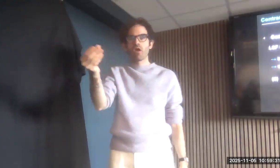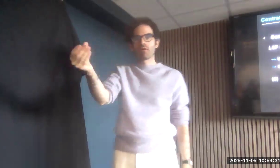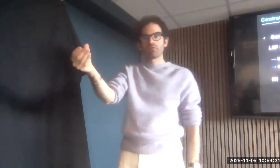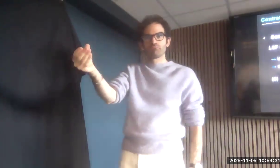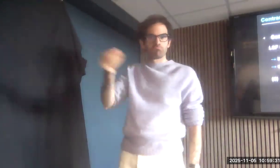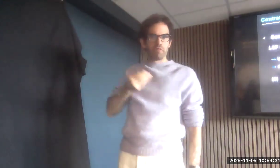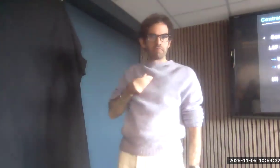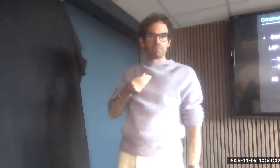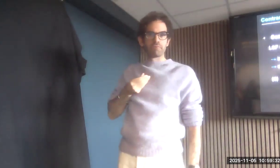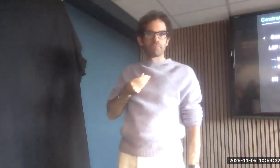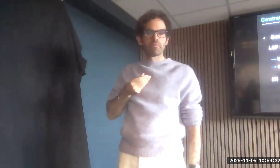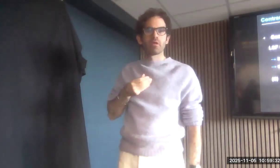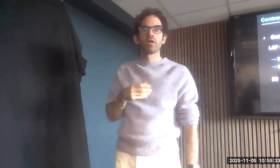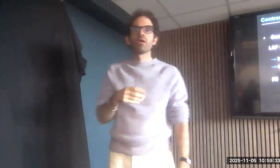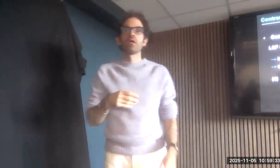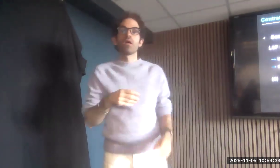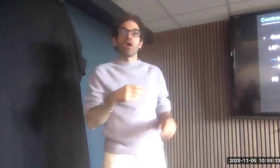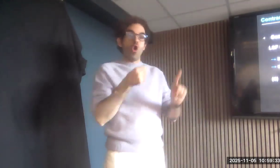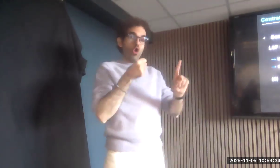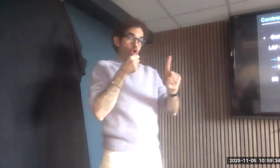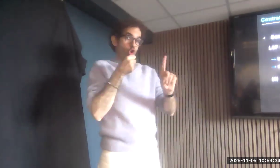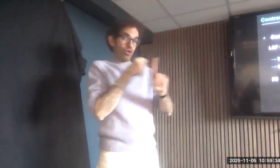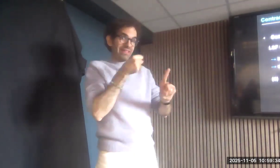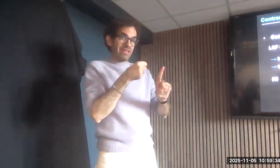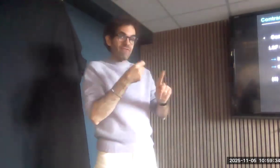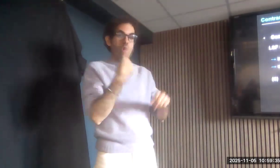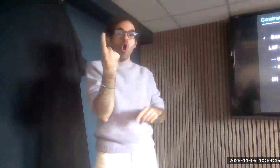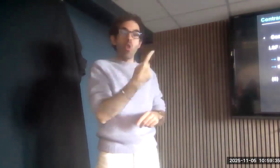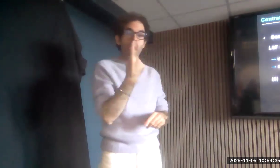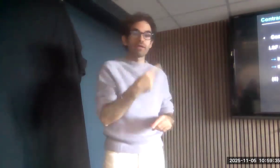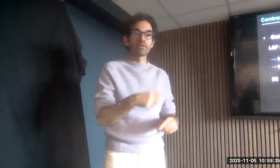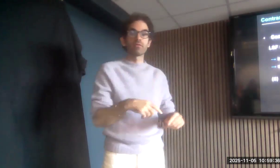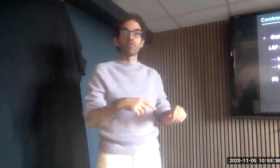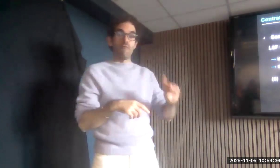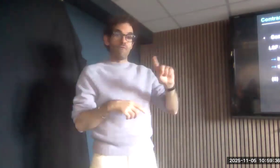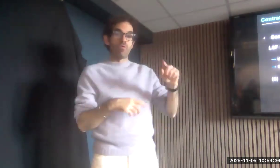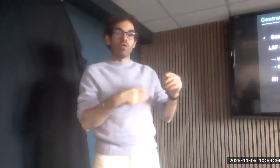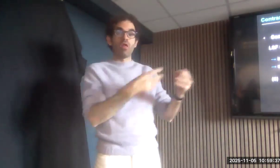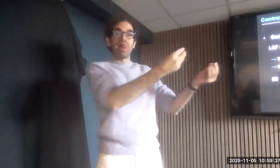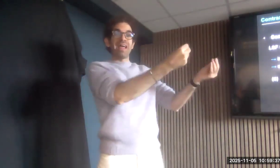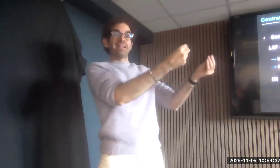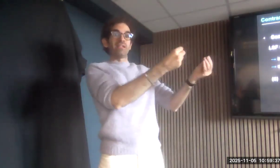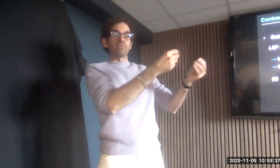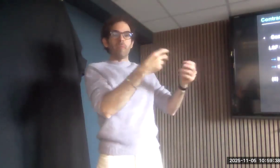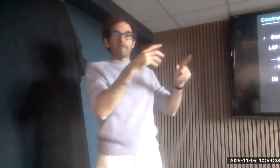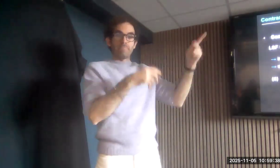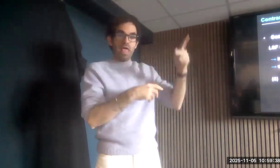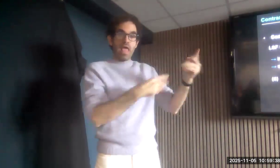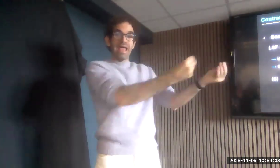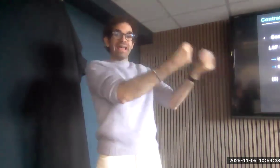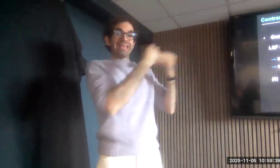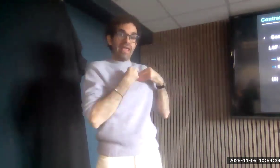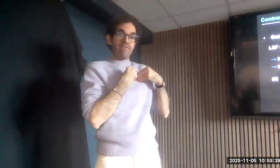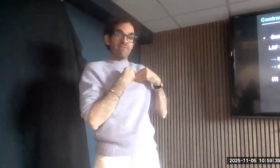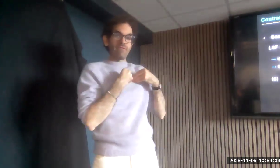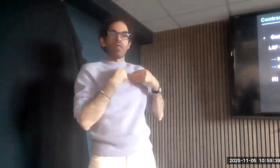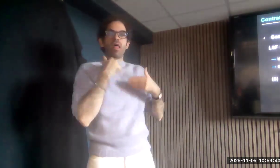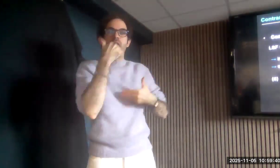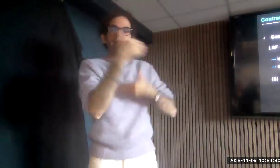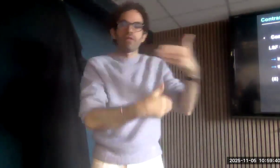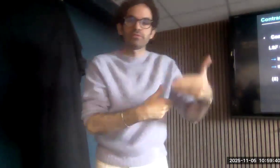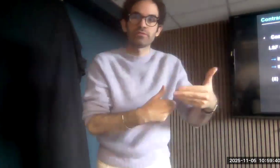So we have this classifier here of being given something.